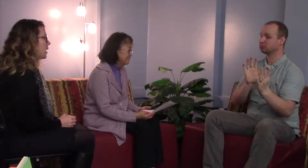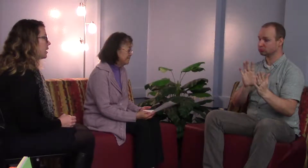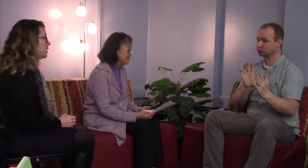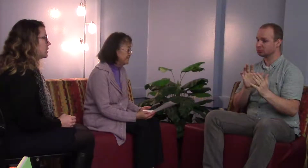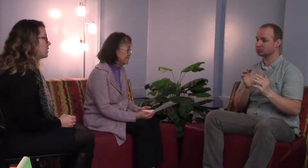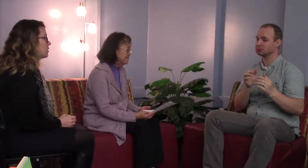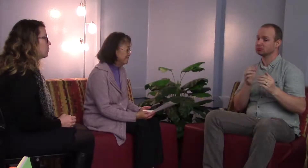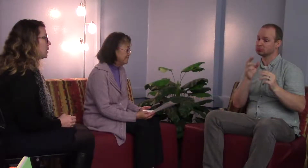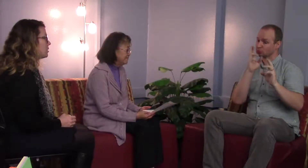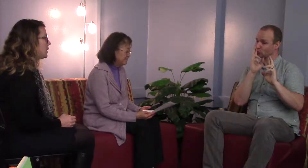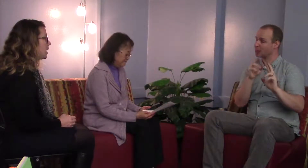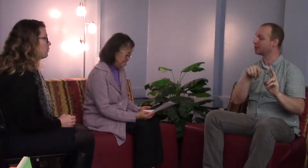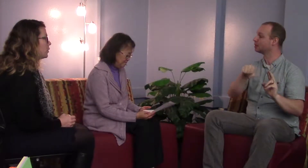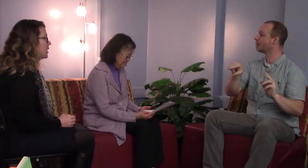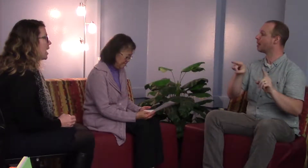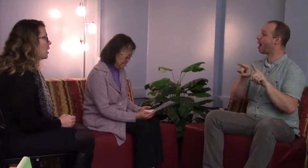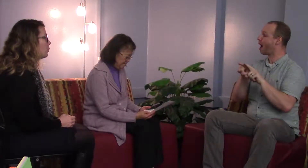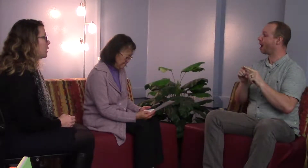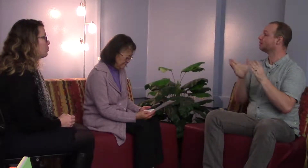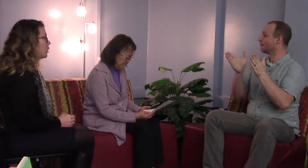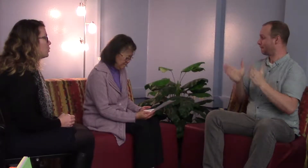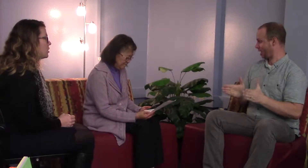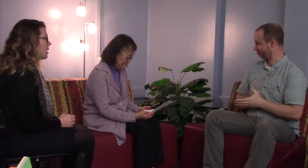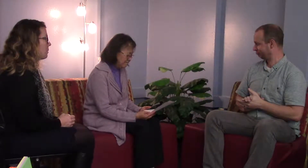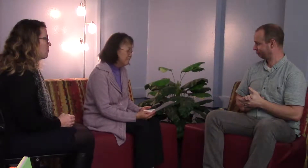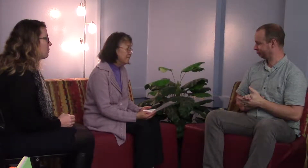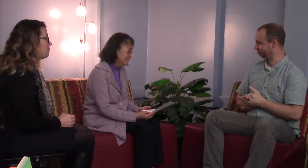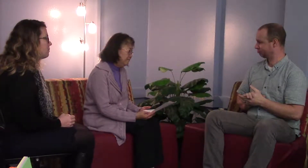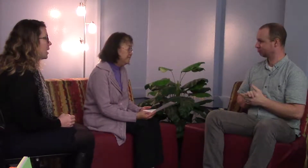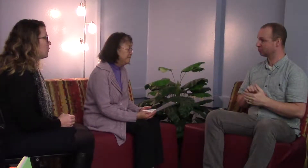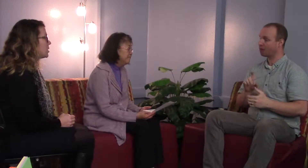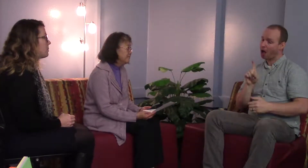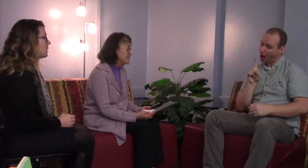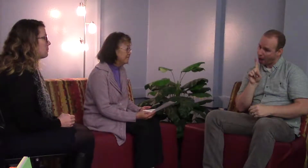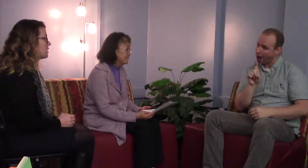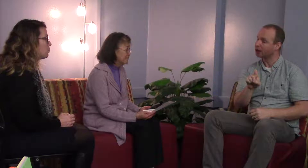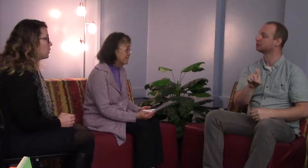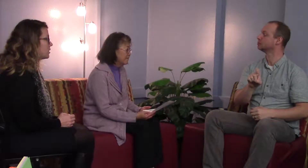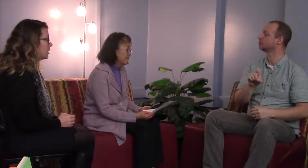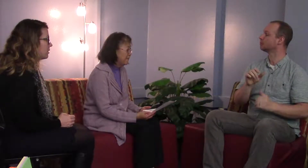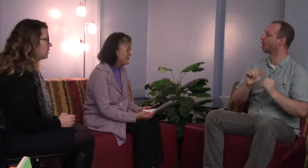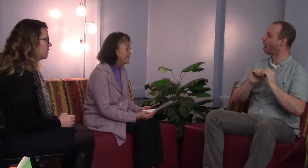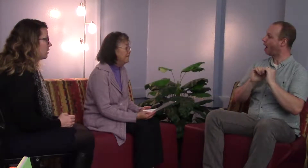And we have to be careful of how we approach them and respect them as a person.